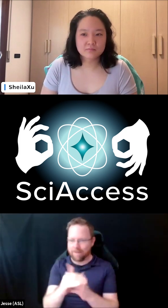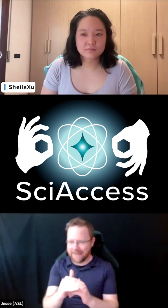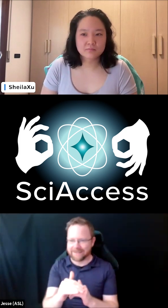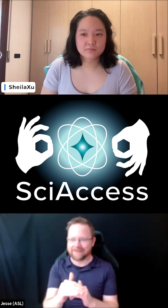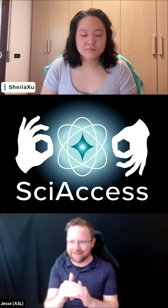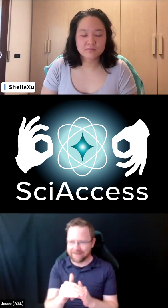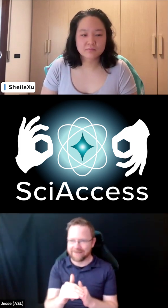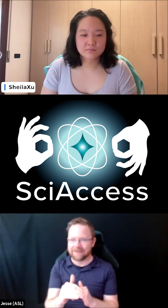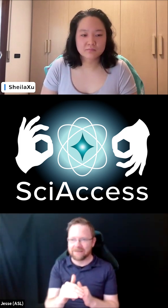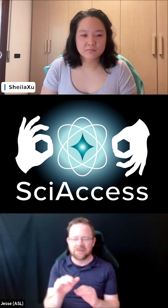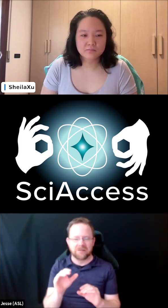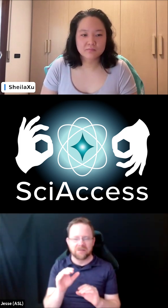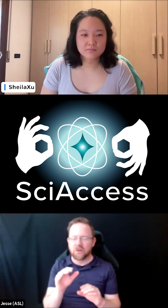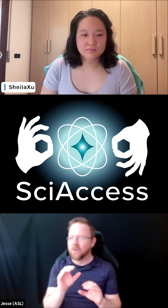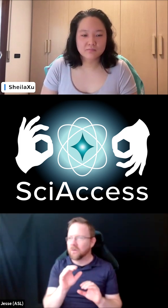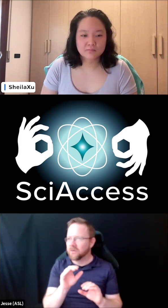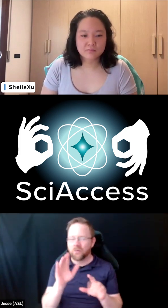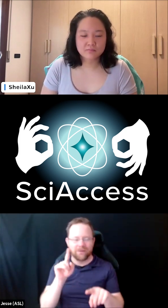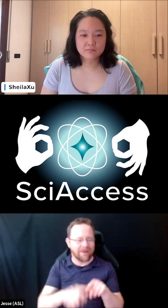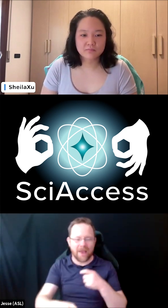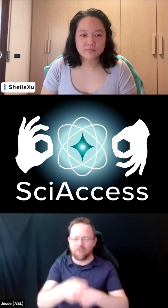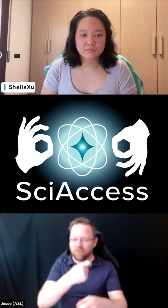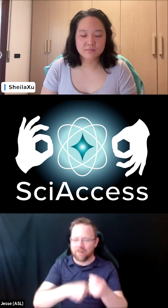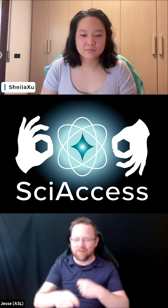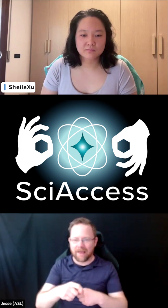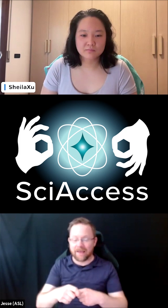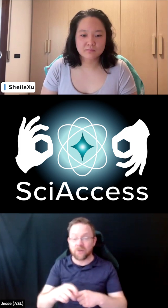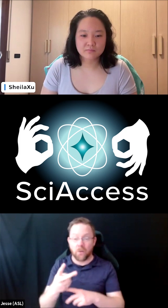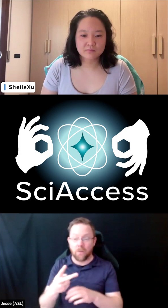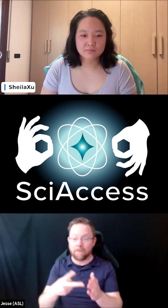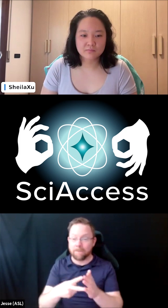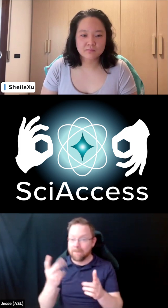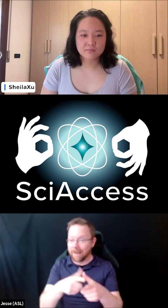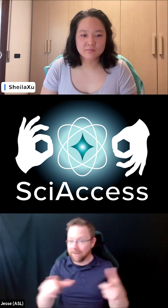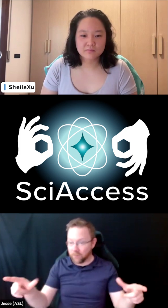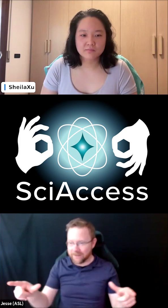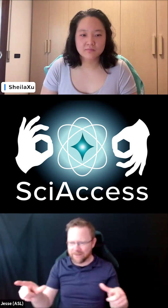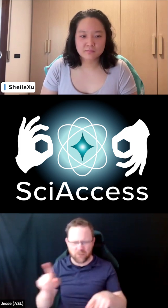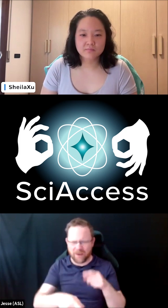No reason why folks that are training together can't share a